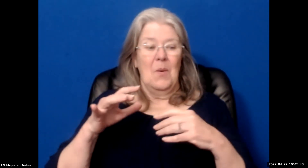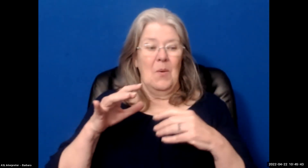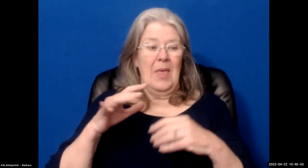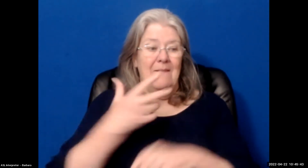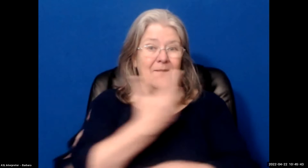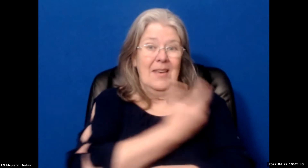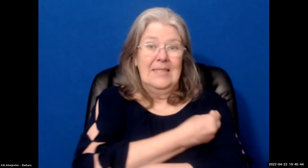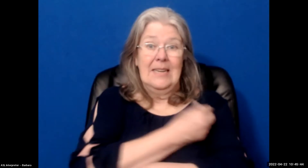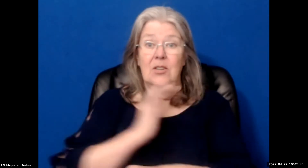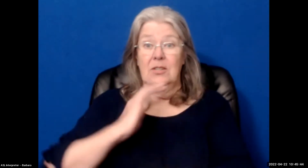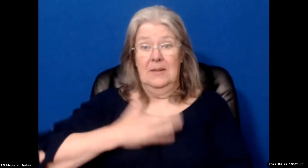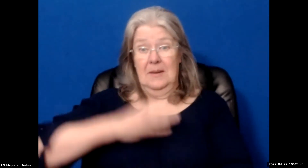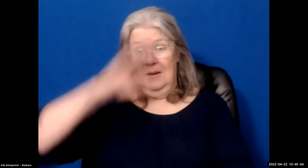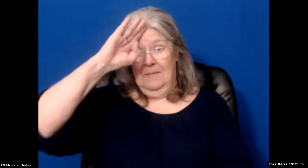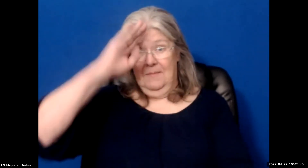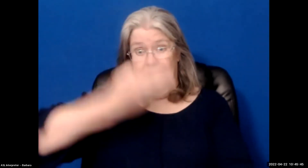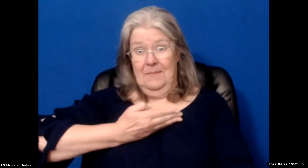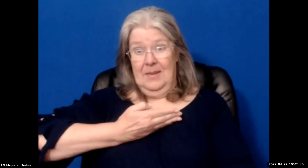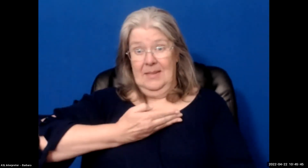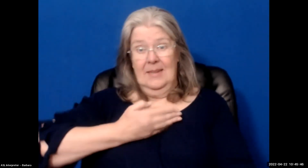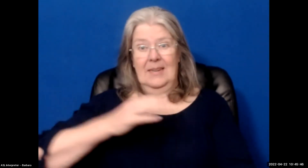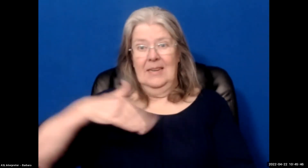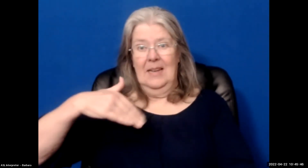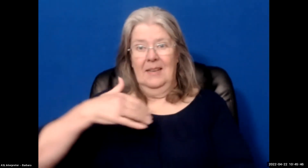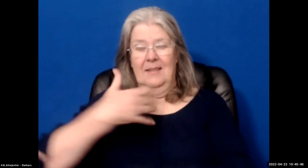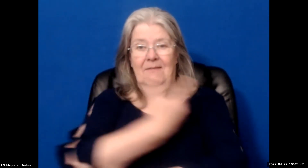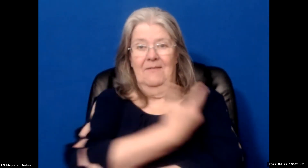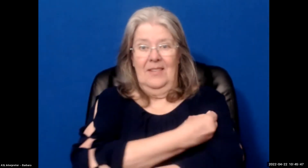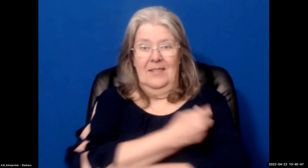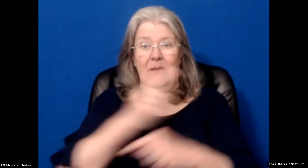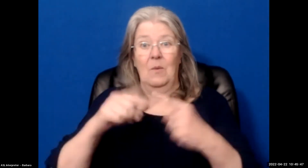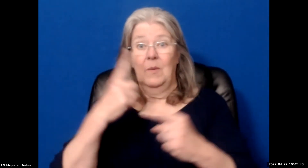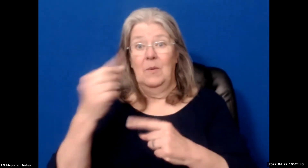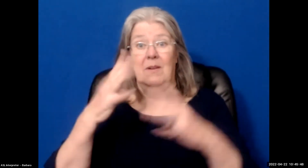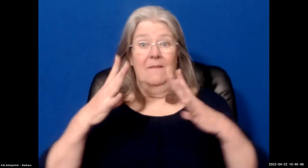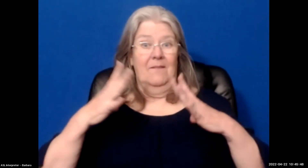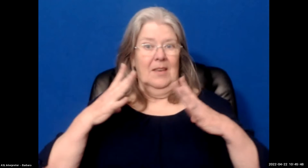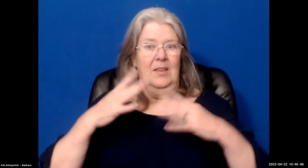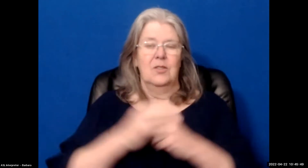Peggy: Do you want to talk a little bit about their education and their schooling?